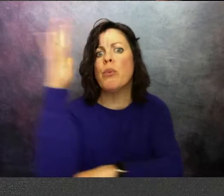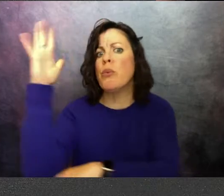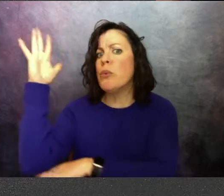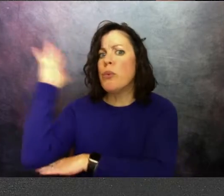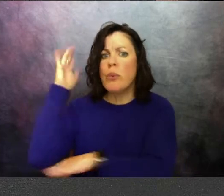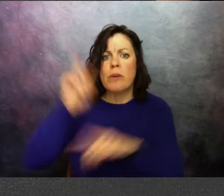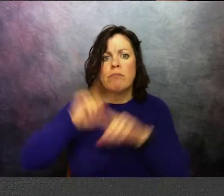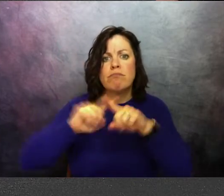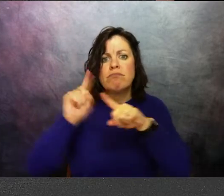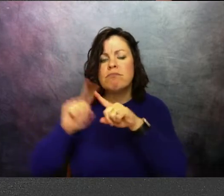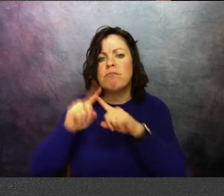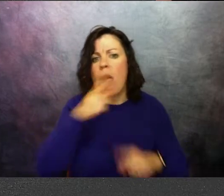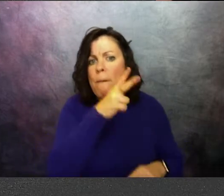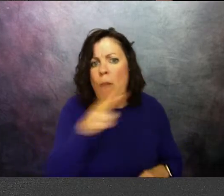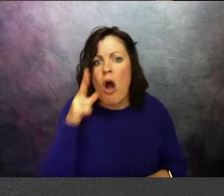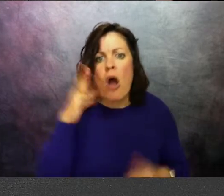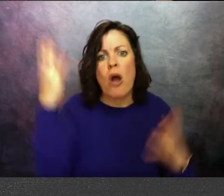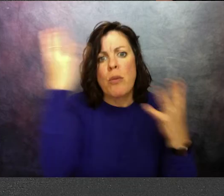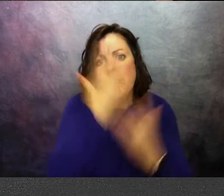And do you remember where Lula had a map to?